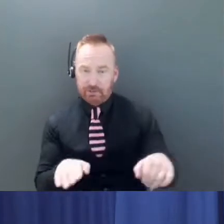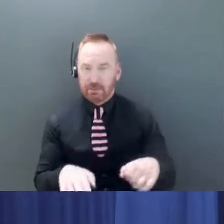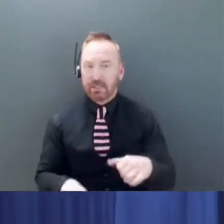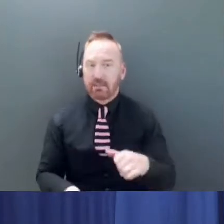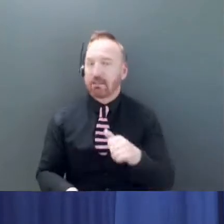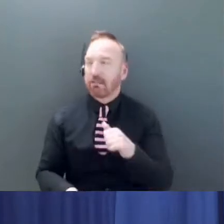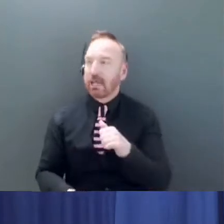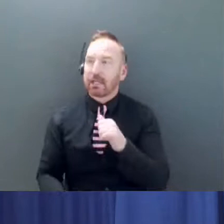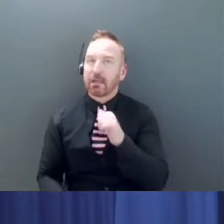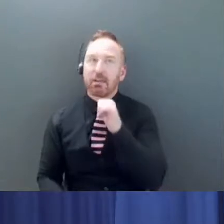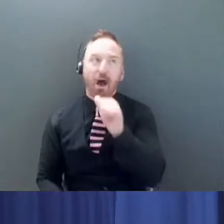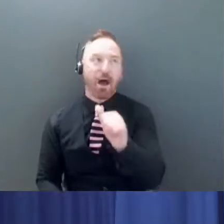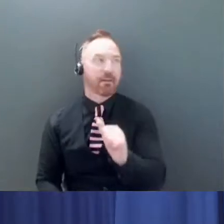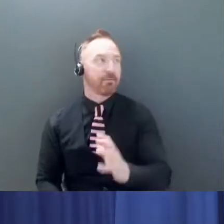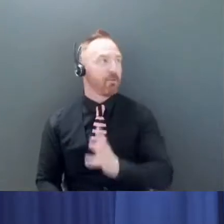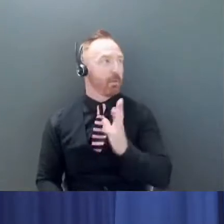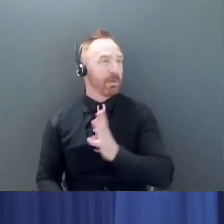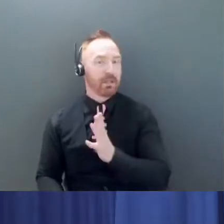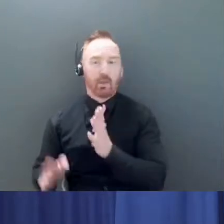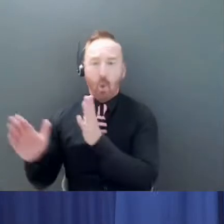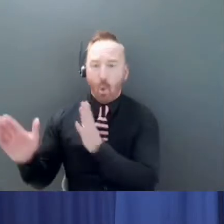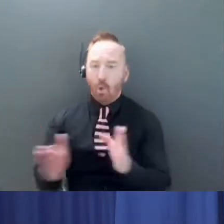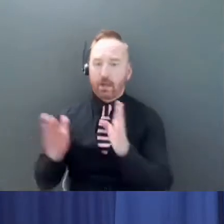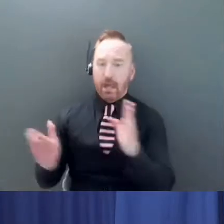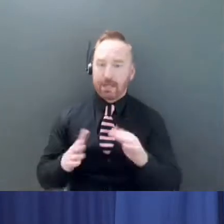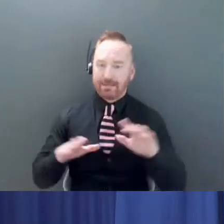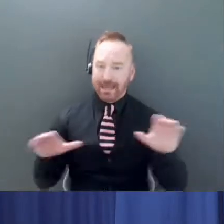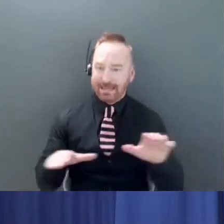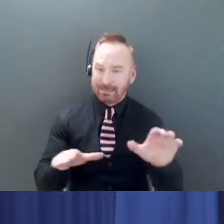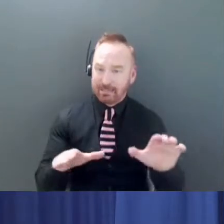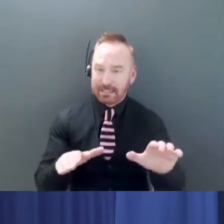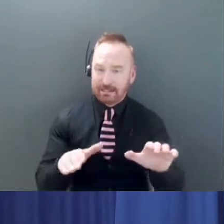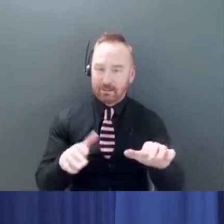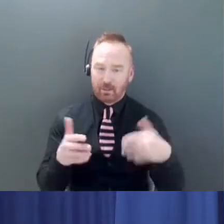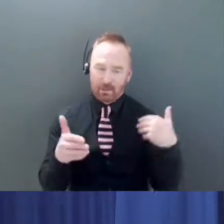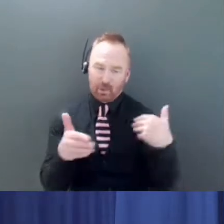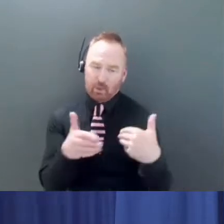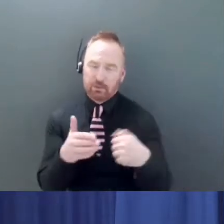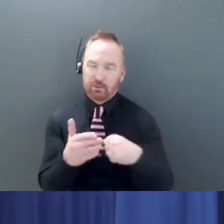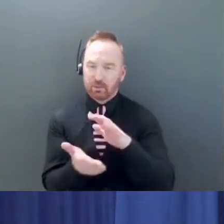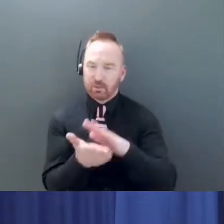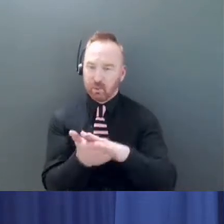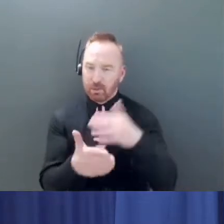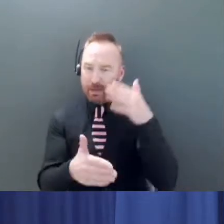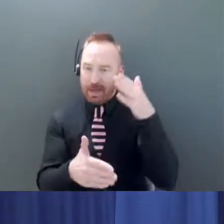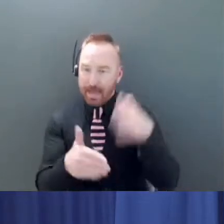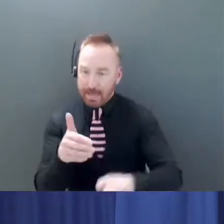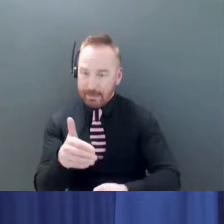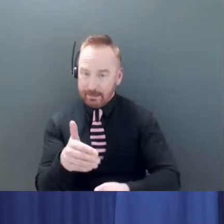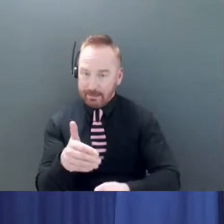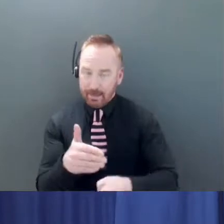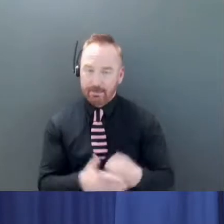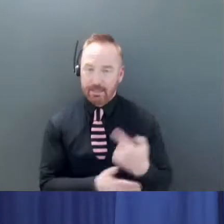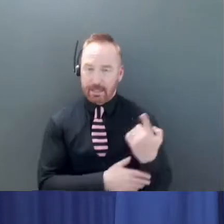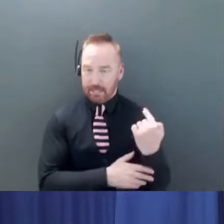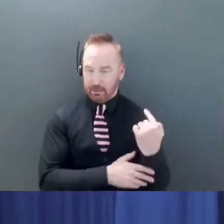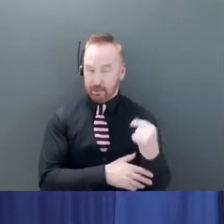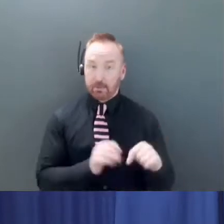unorganized social activities just at the end of school. And so we did well. We do have those protocols and